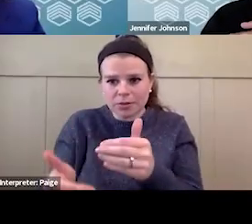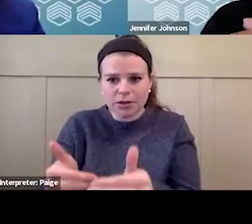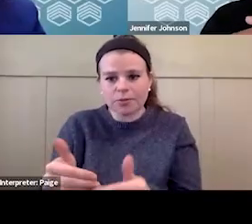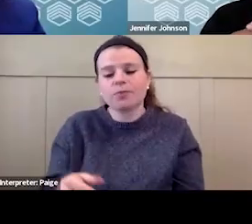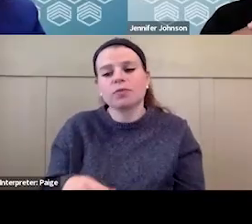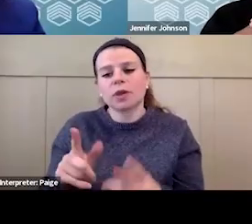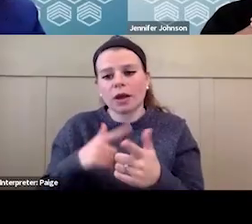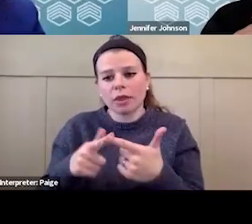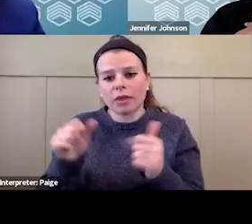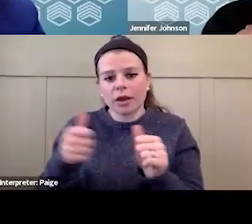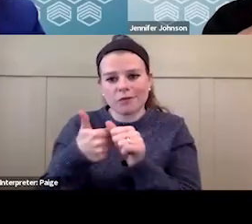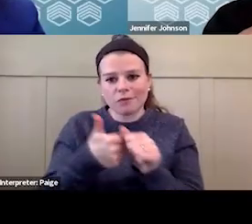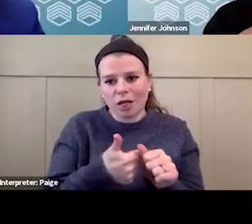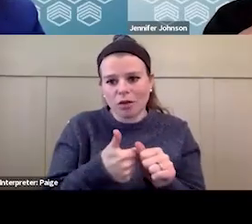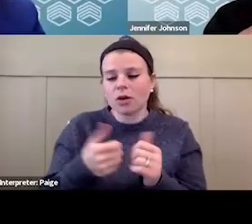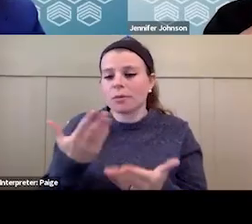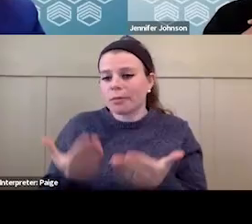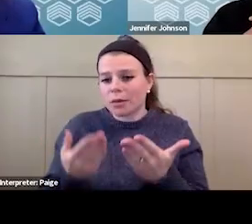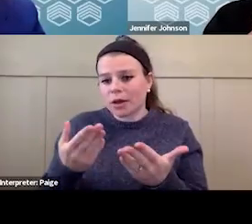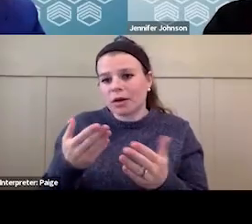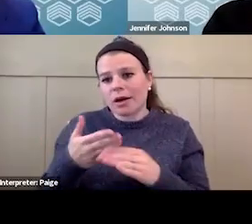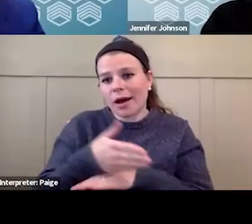they can follow along, and you may want them, after you've given those, um,